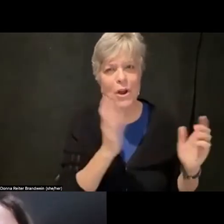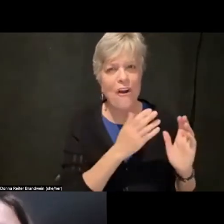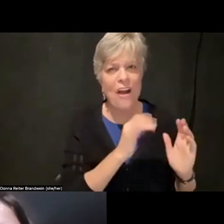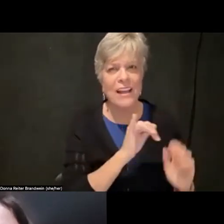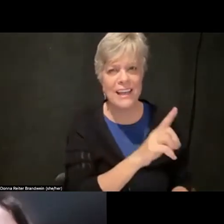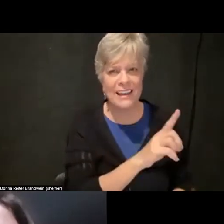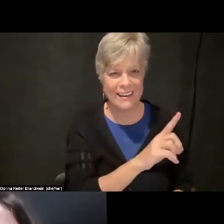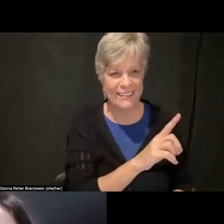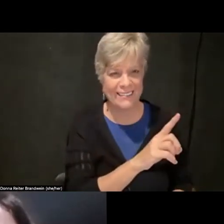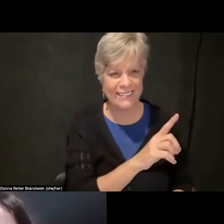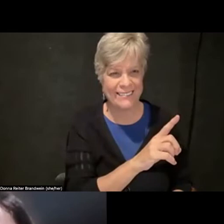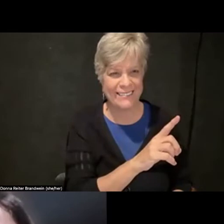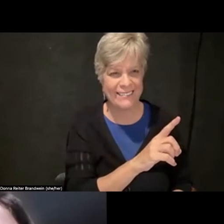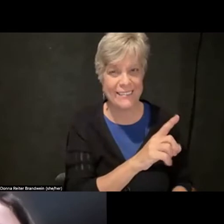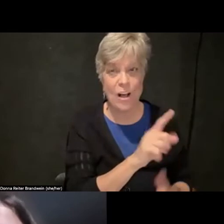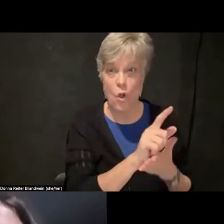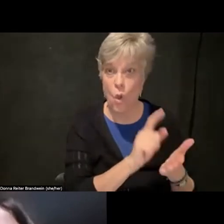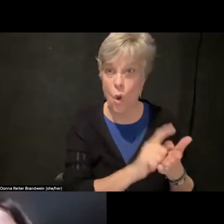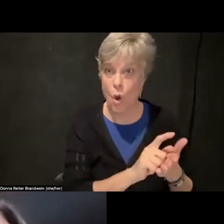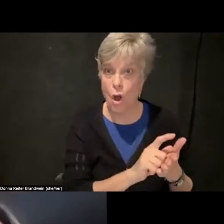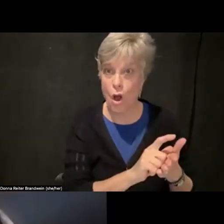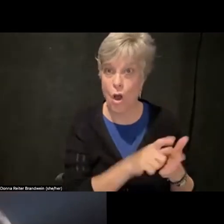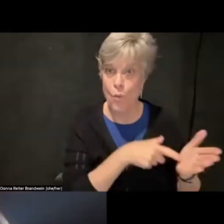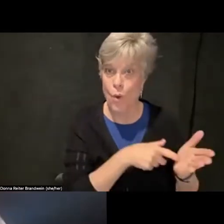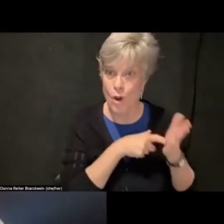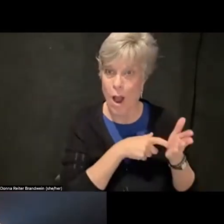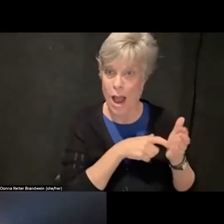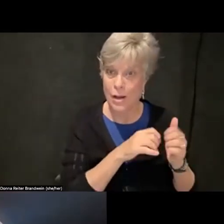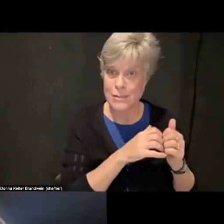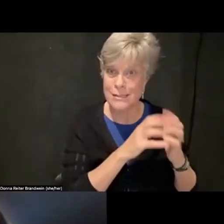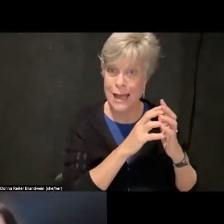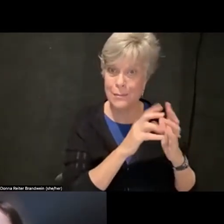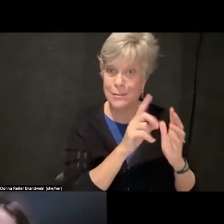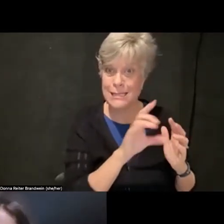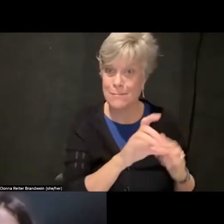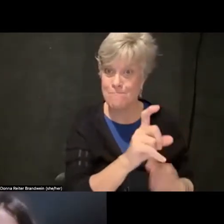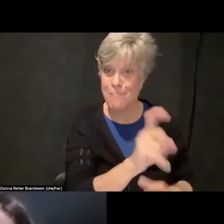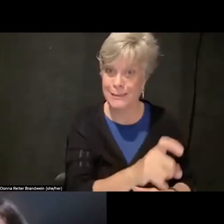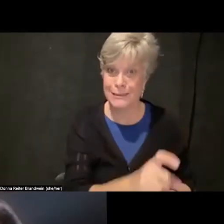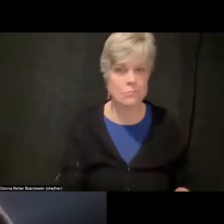So there's no law that you have to have it. So I think just the messaging is different.